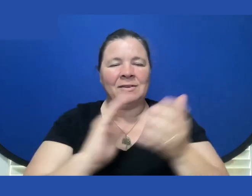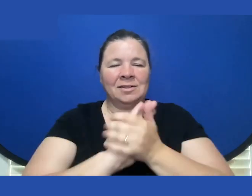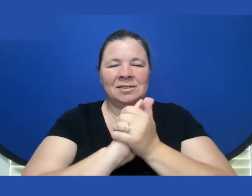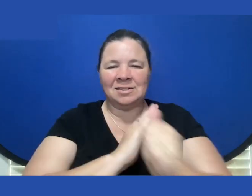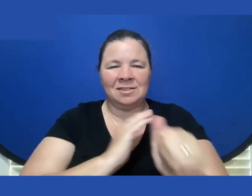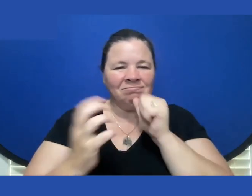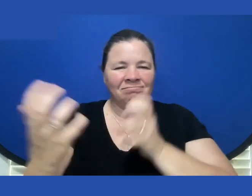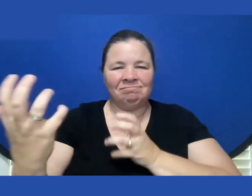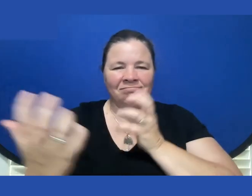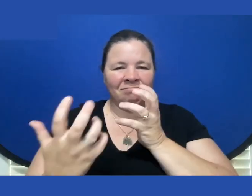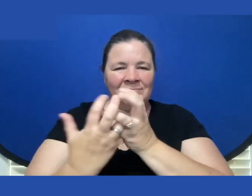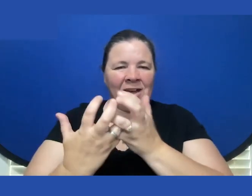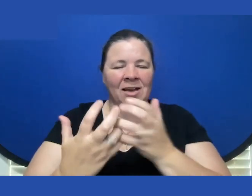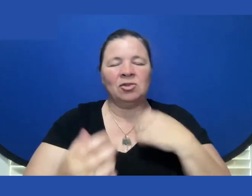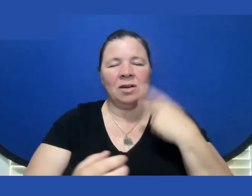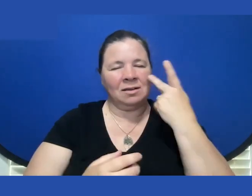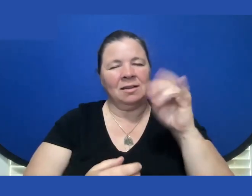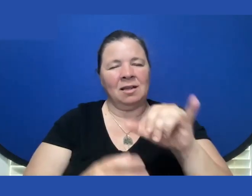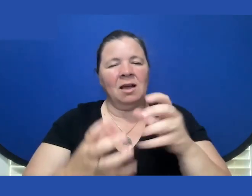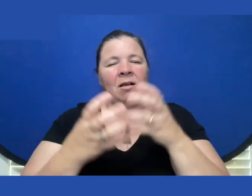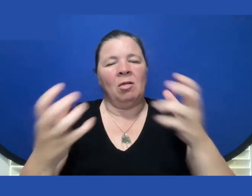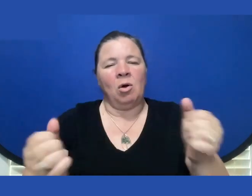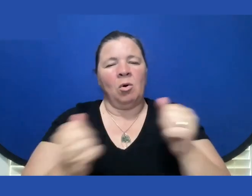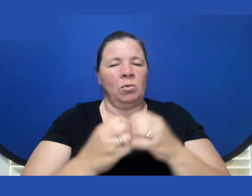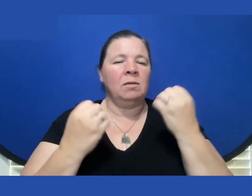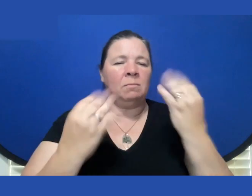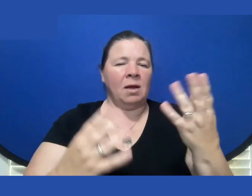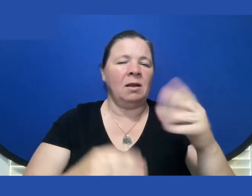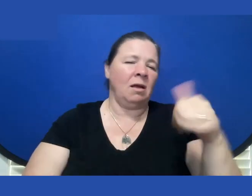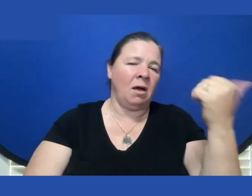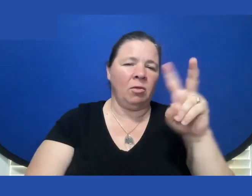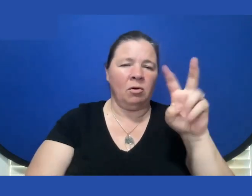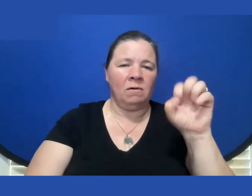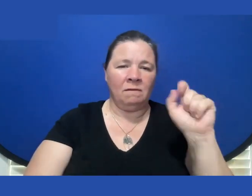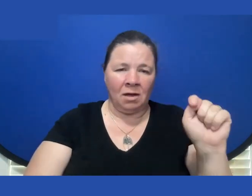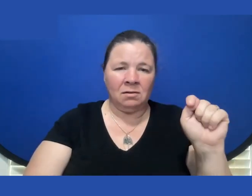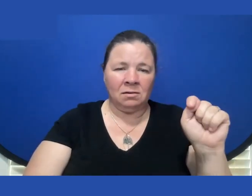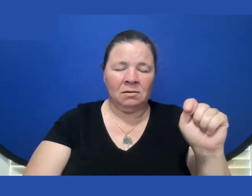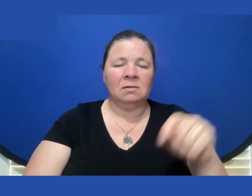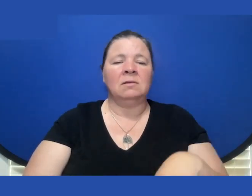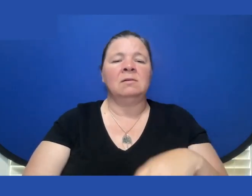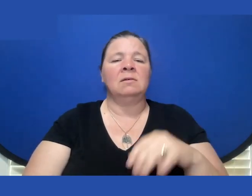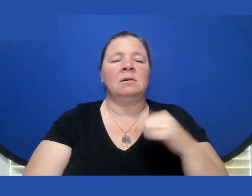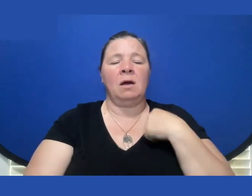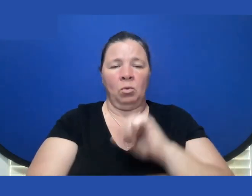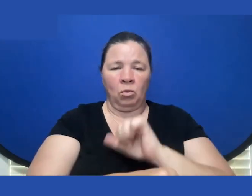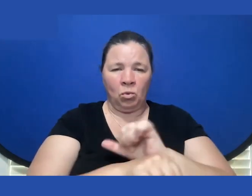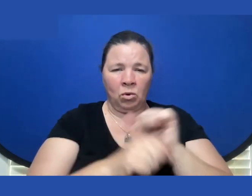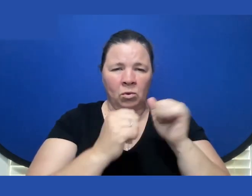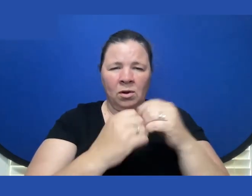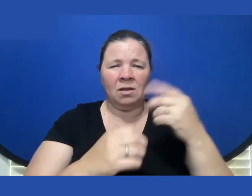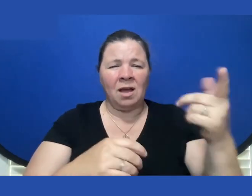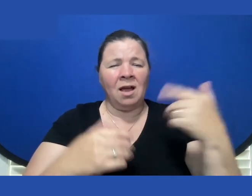And I see that a lot with a lot of fellow Veterans and colleagues that they're highly, highly trained,